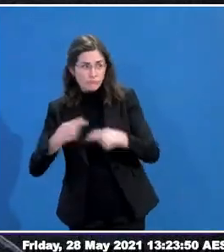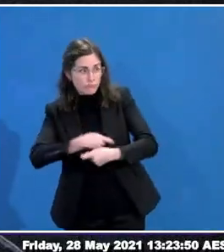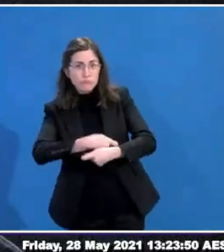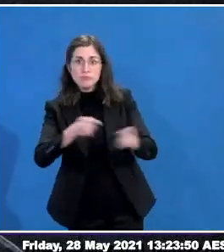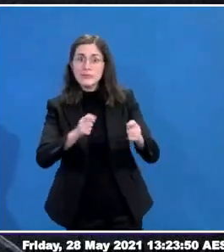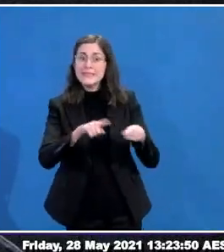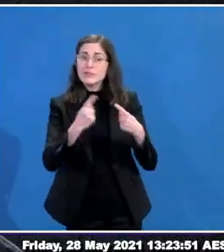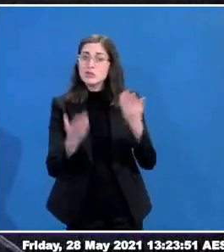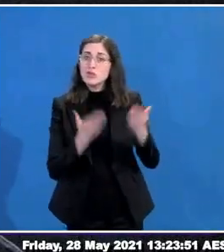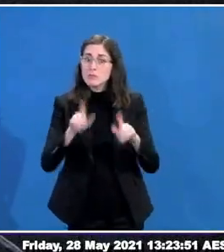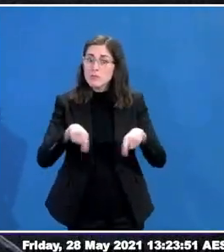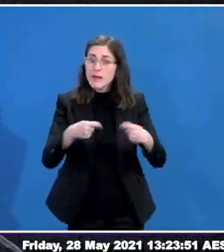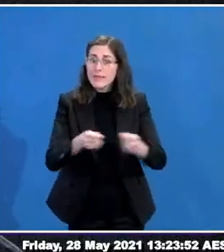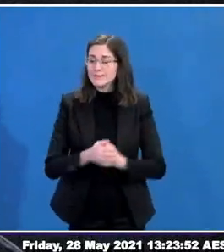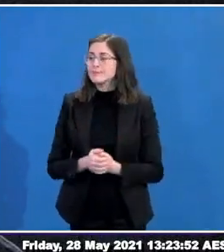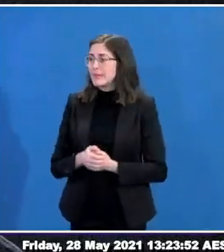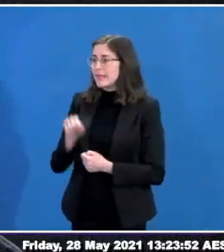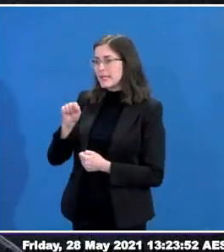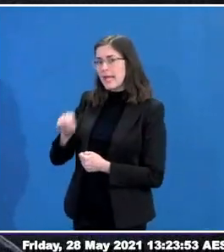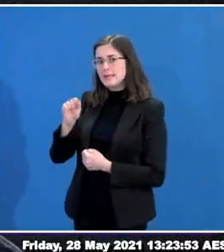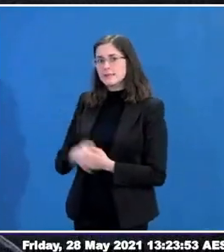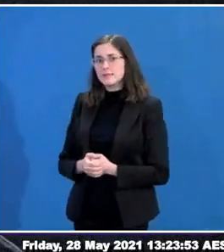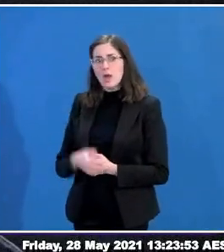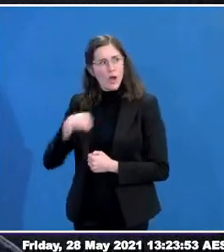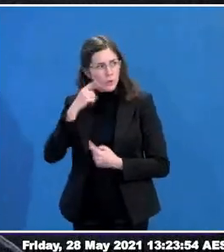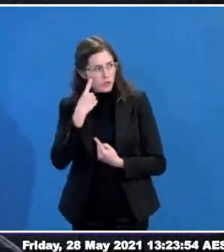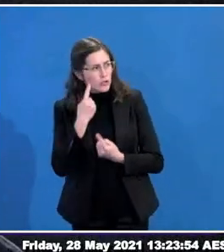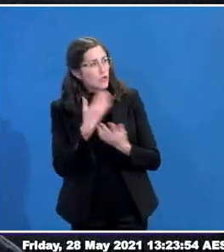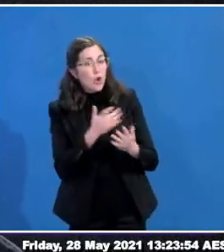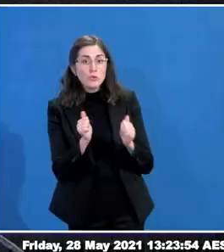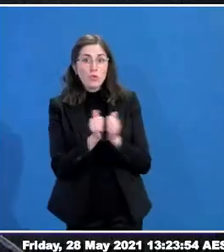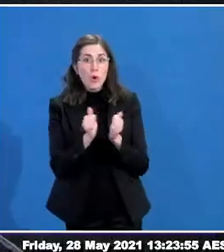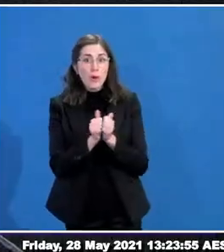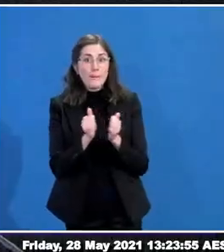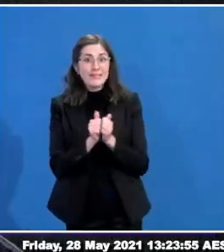MR McNAUGHTON: Yes, I am. I would like to show the witness a document, and this was provided to us overnight by Sunnyfield.